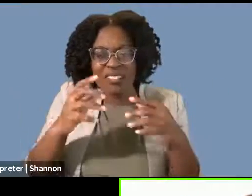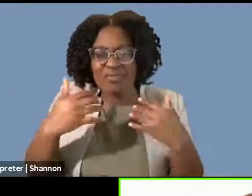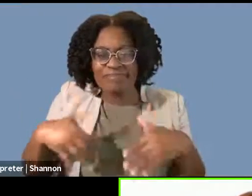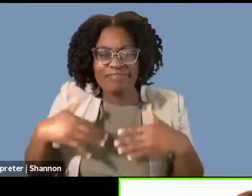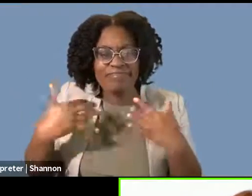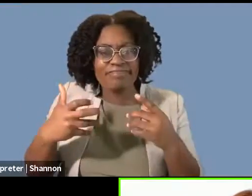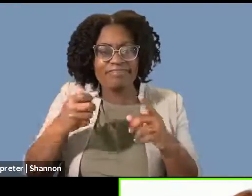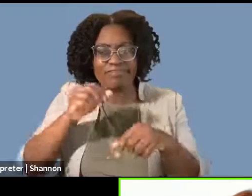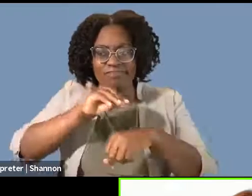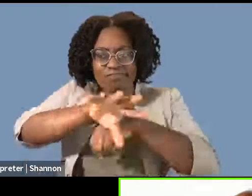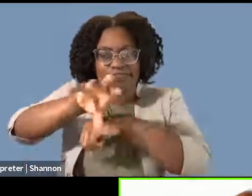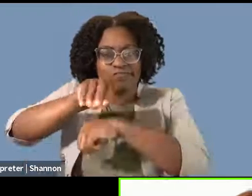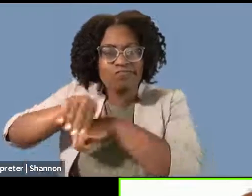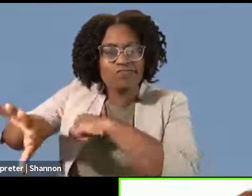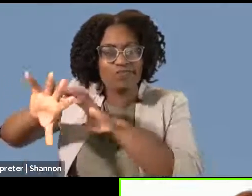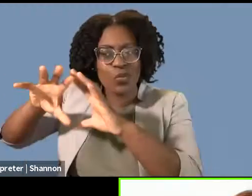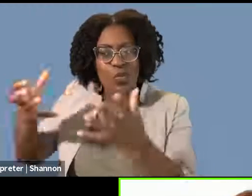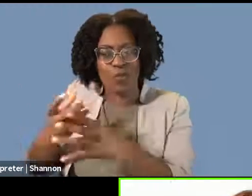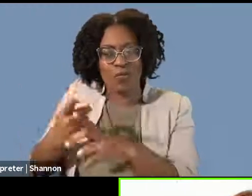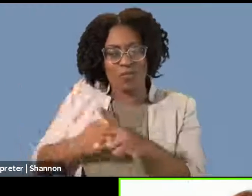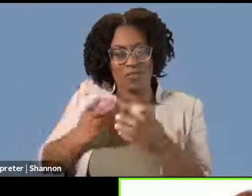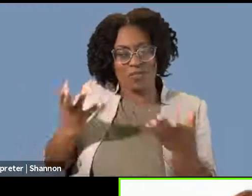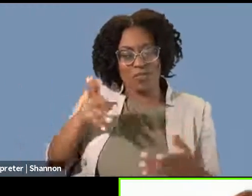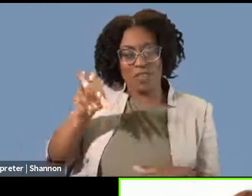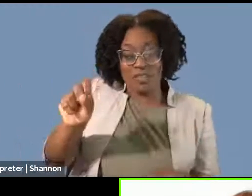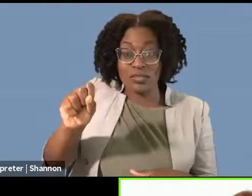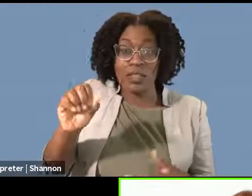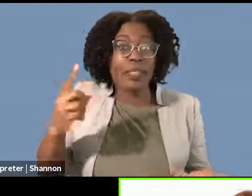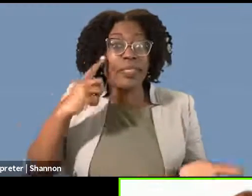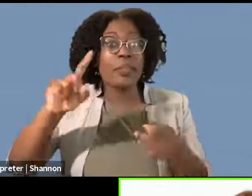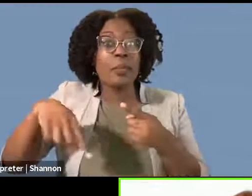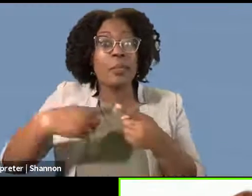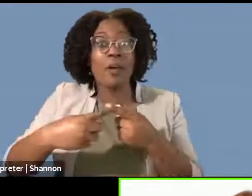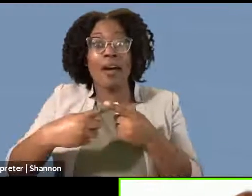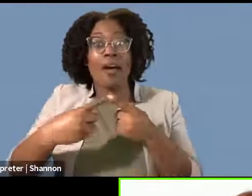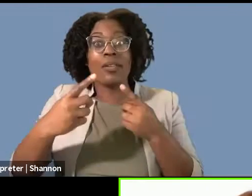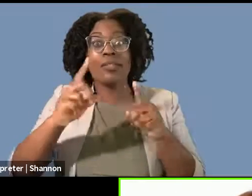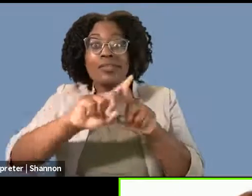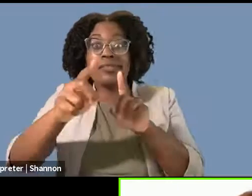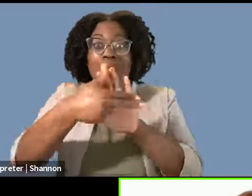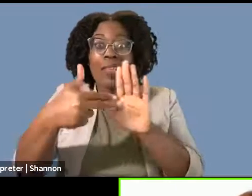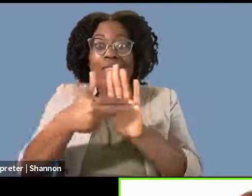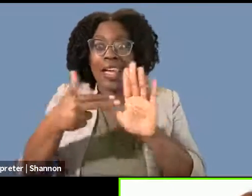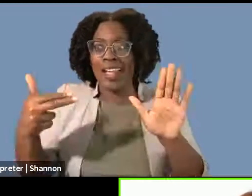as well. A lot of the brands we consume globally are produced here and the culture we consume